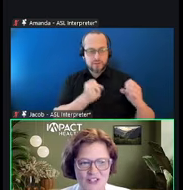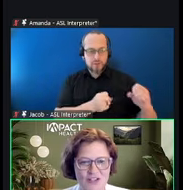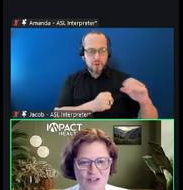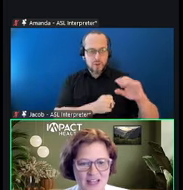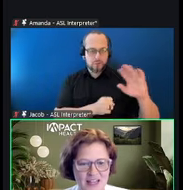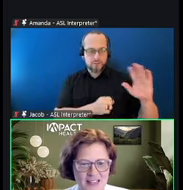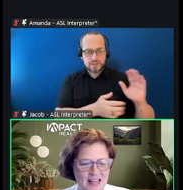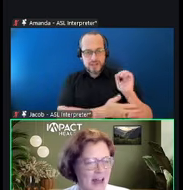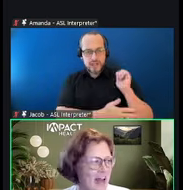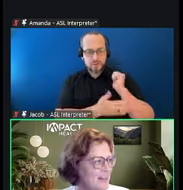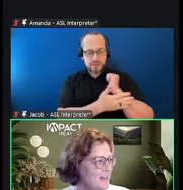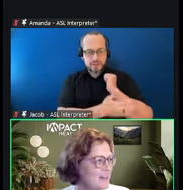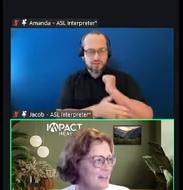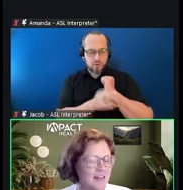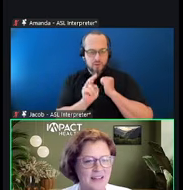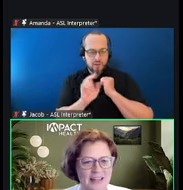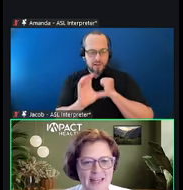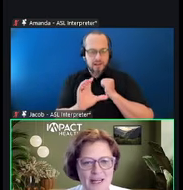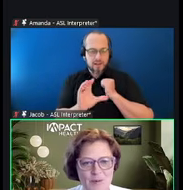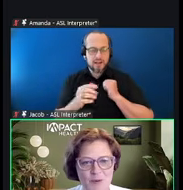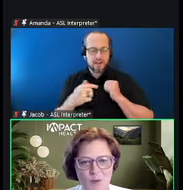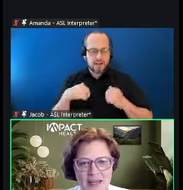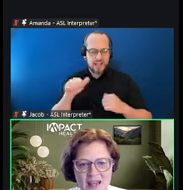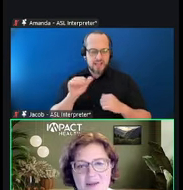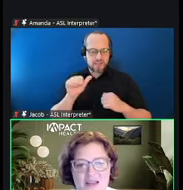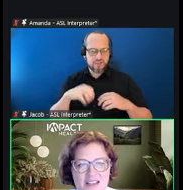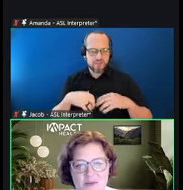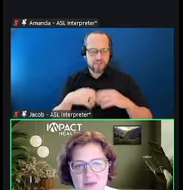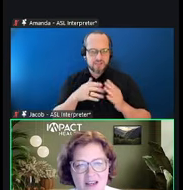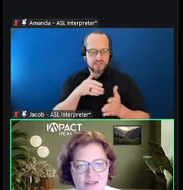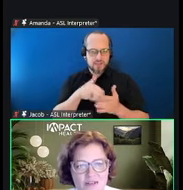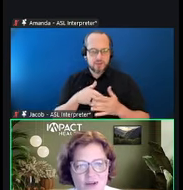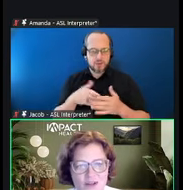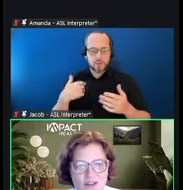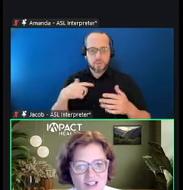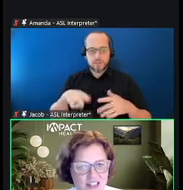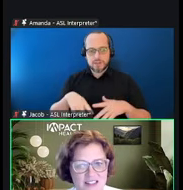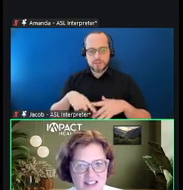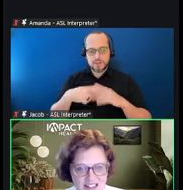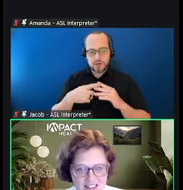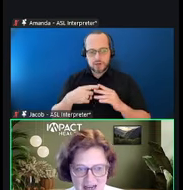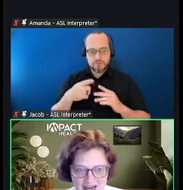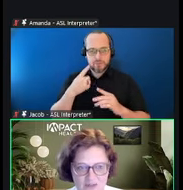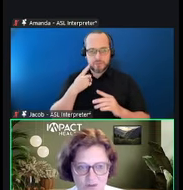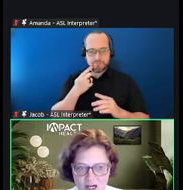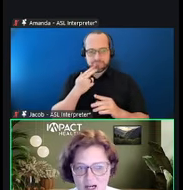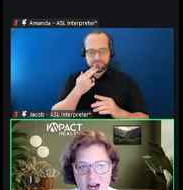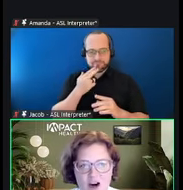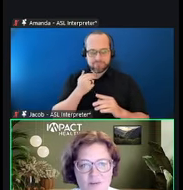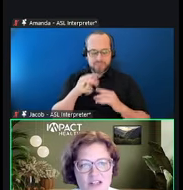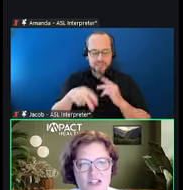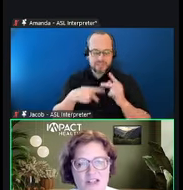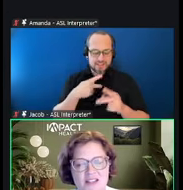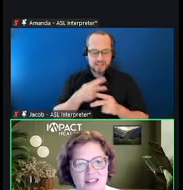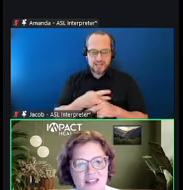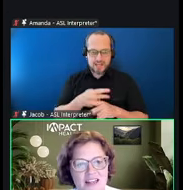could show the next slide. Um, we came into being for just this kind of work. Our mission is to lead